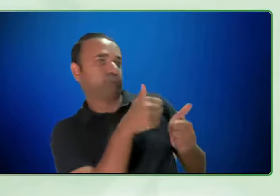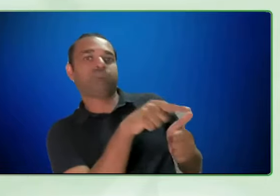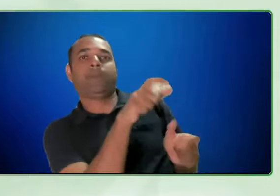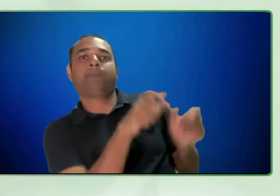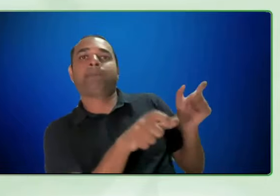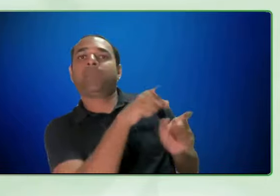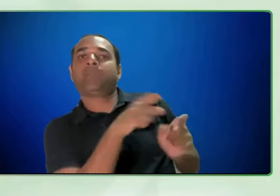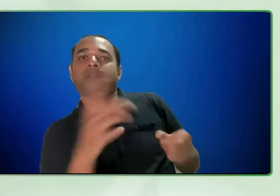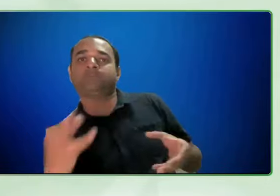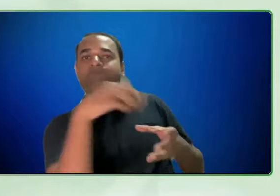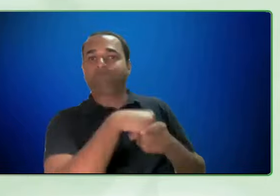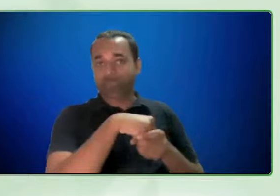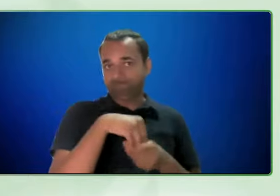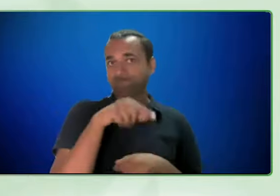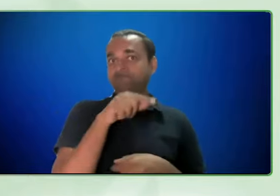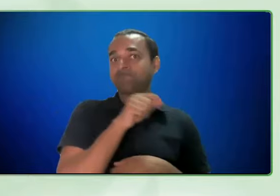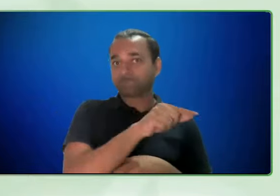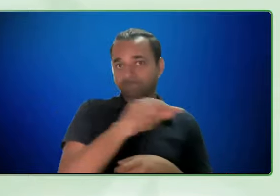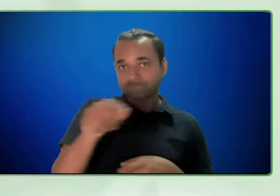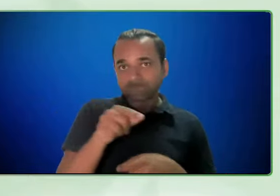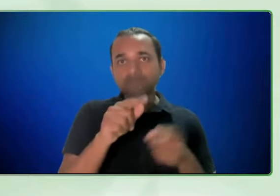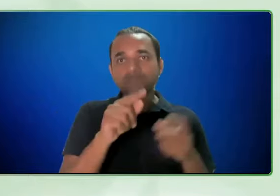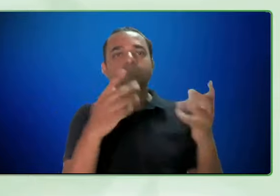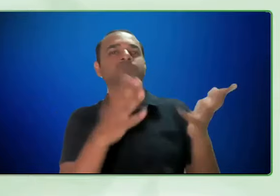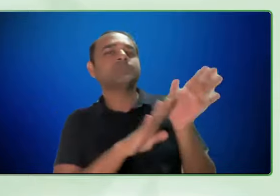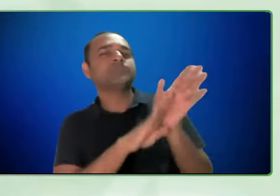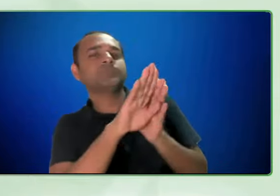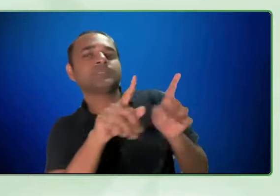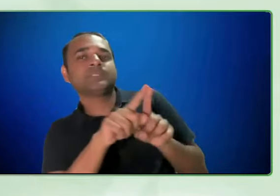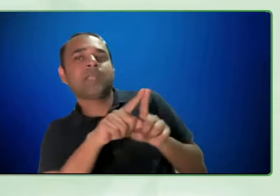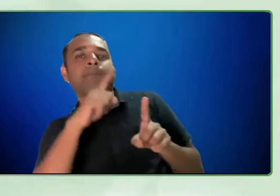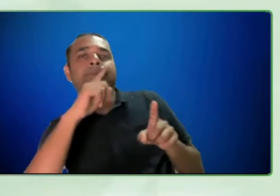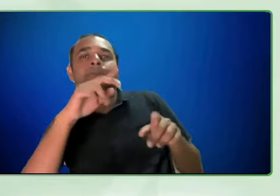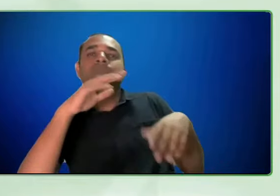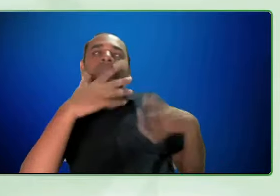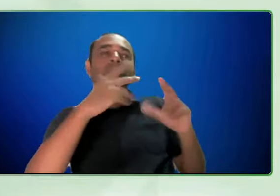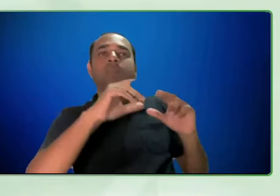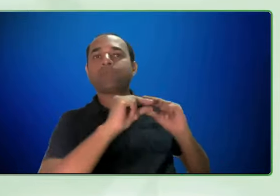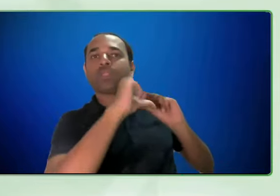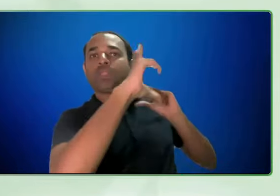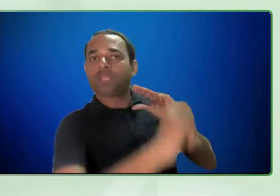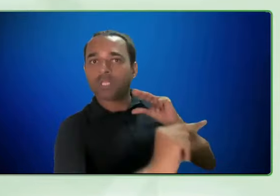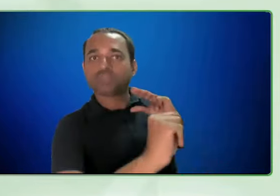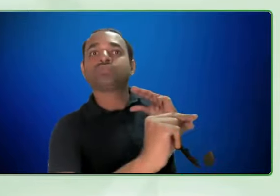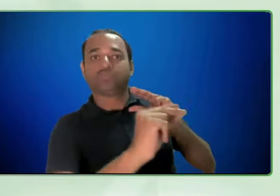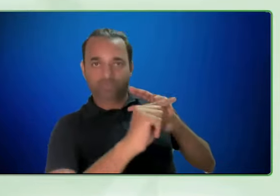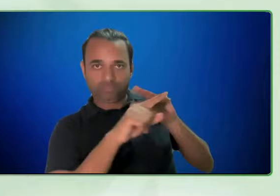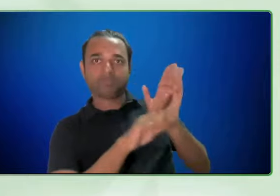people who want to build something, build this highway and this bridge between Zero